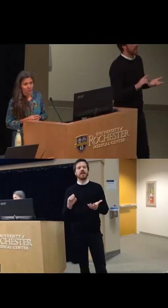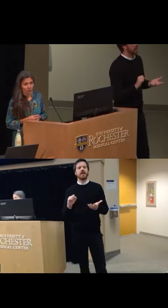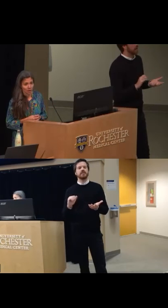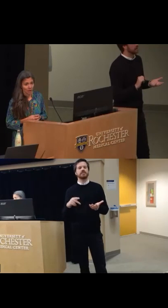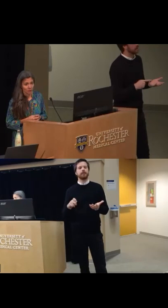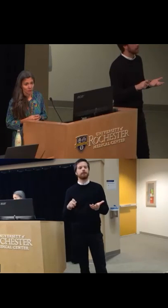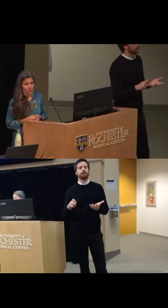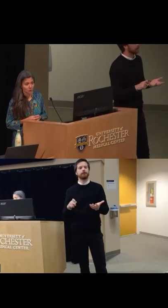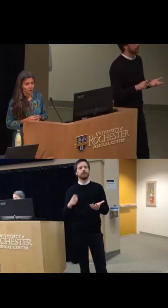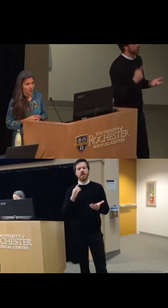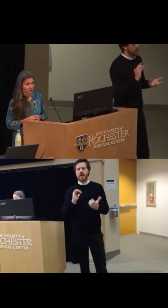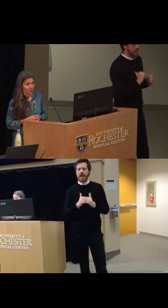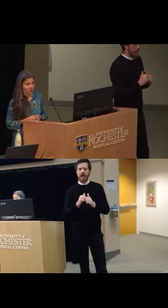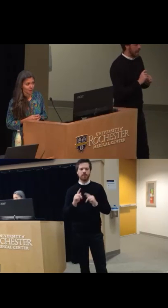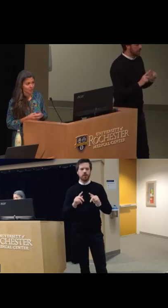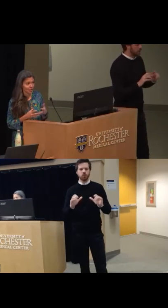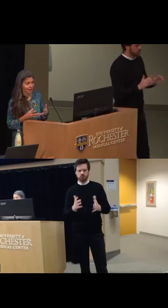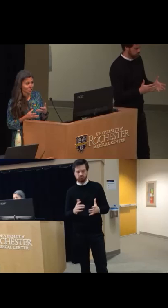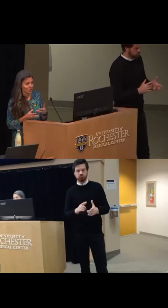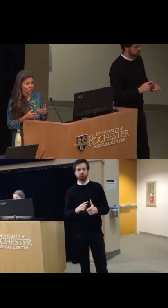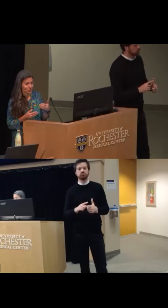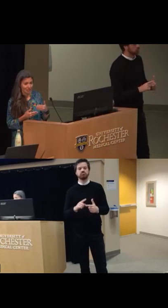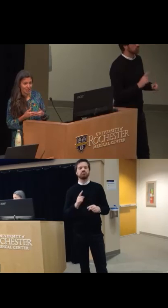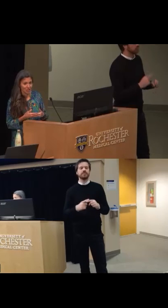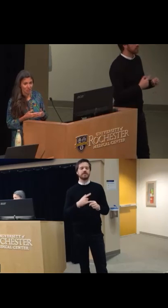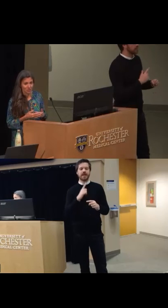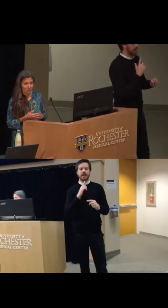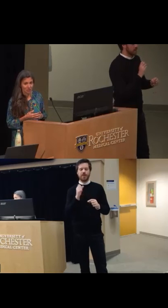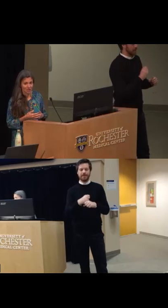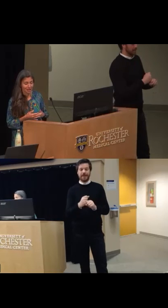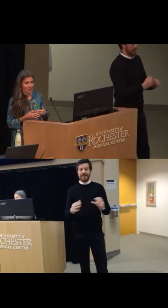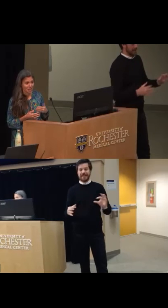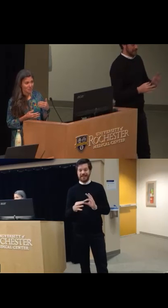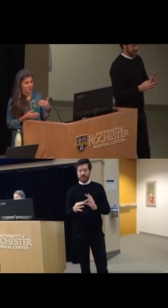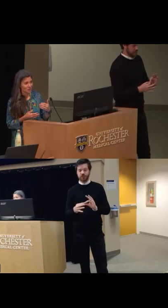um for how folks are doing um and I'm going to get to there's a connection between some of our